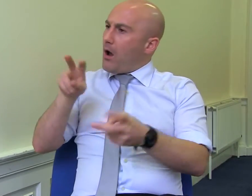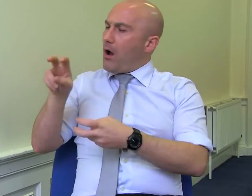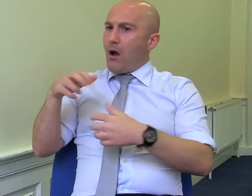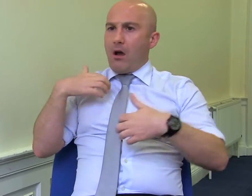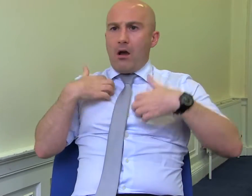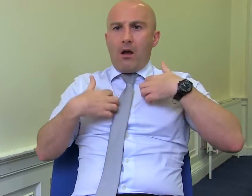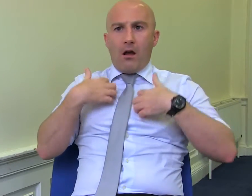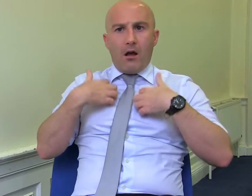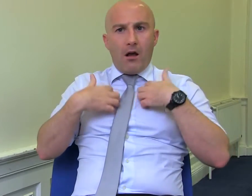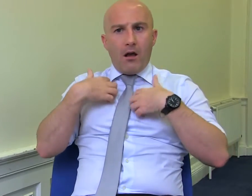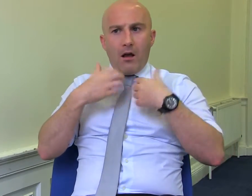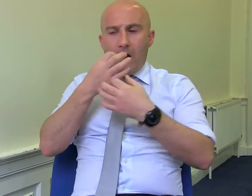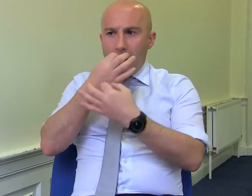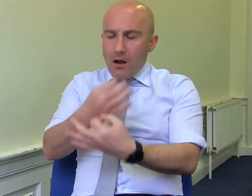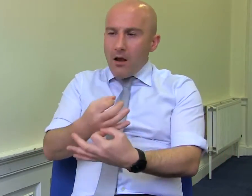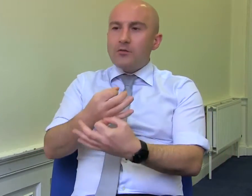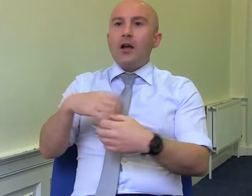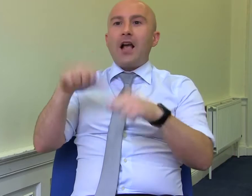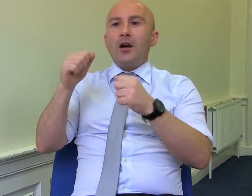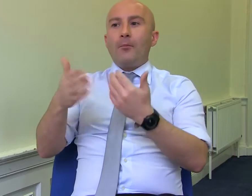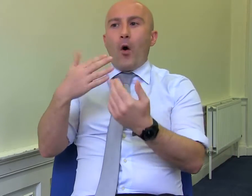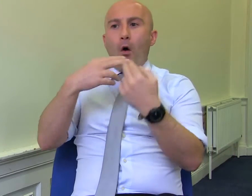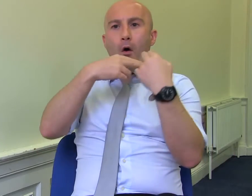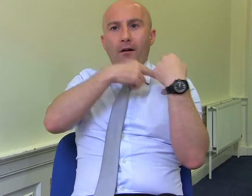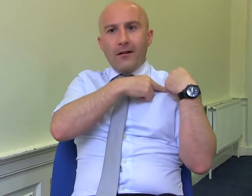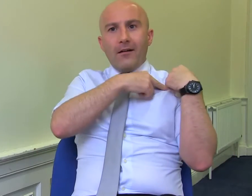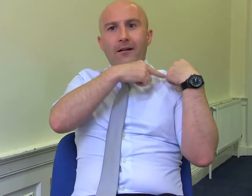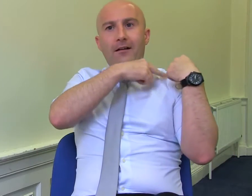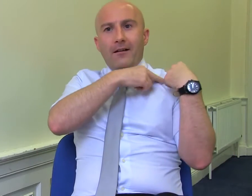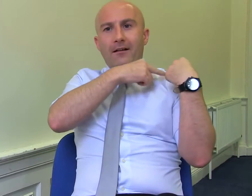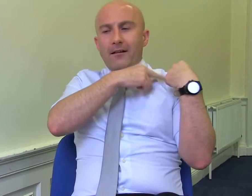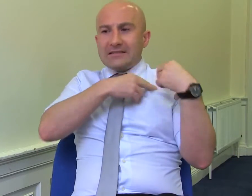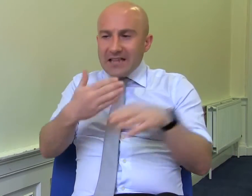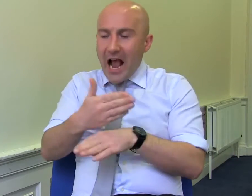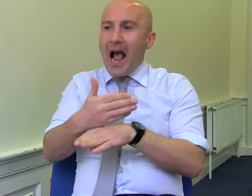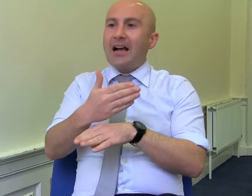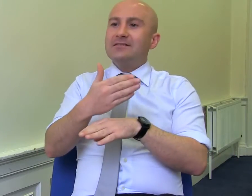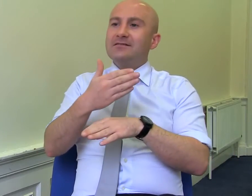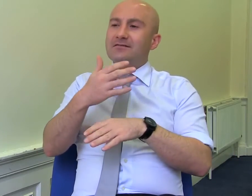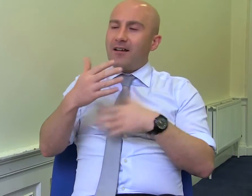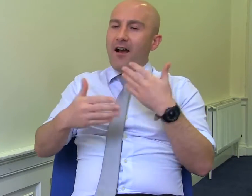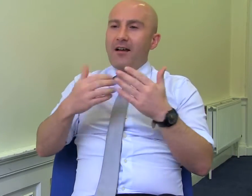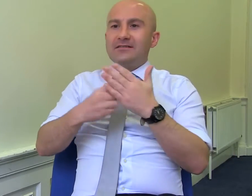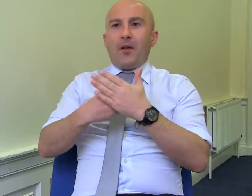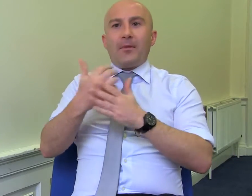So I could see what social workers were doing and I became quite fascinated by that and I took on gradually more